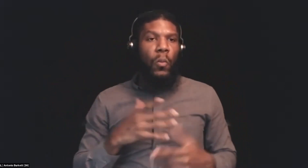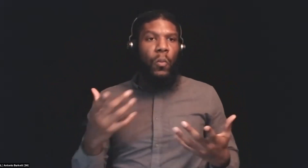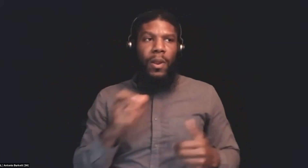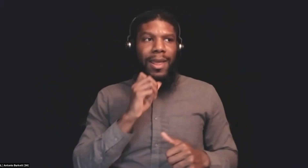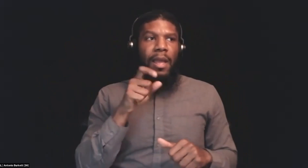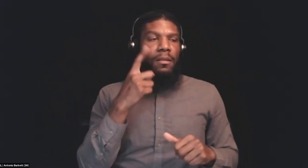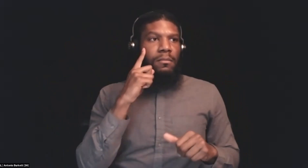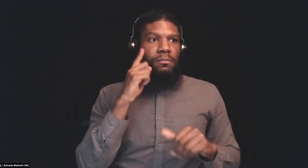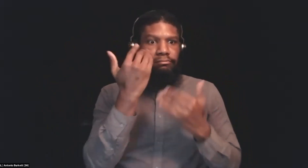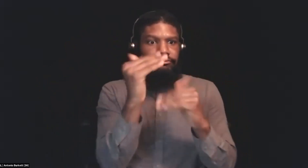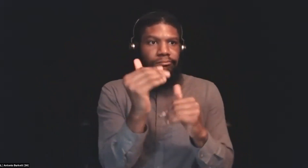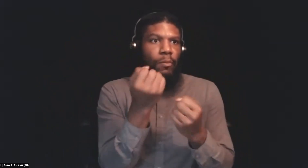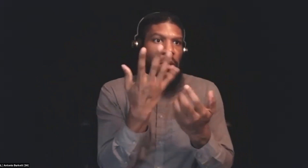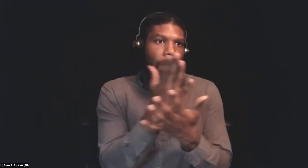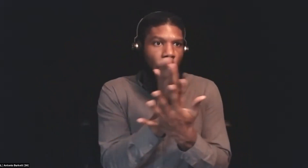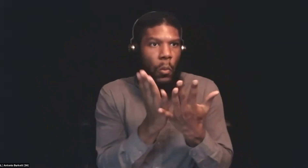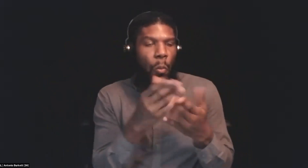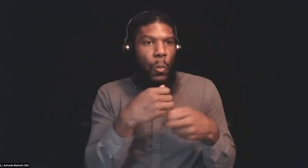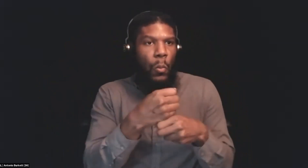the things that you're bringing up are saying "Oh, we can bold and highlight these things.